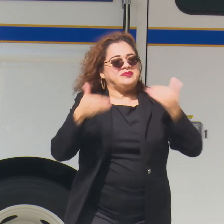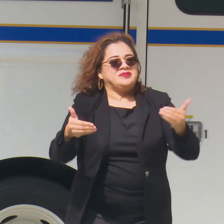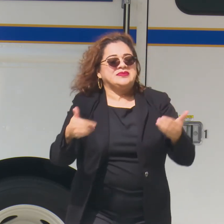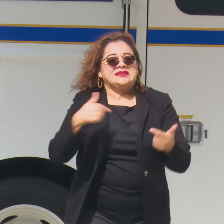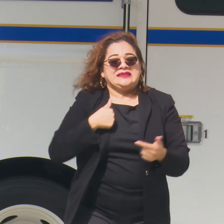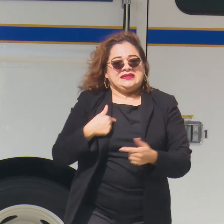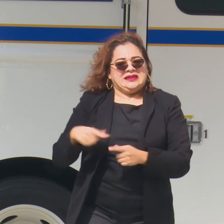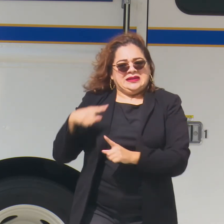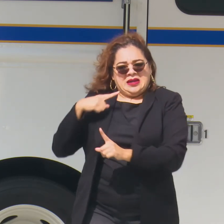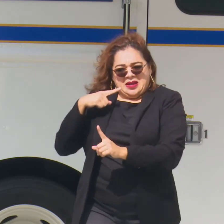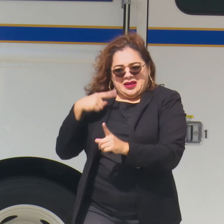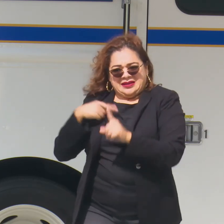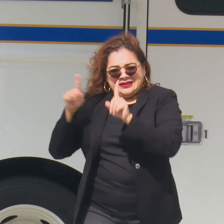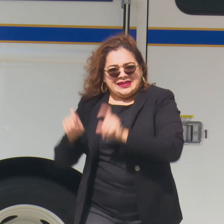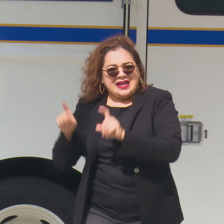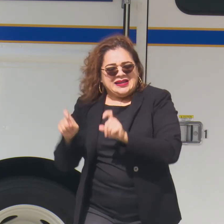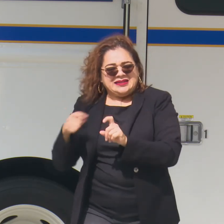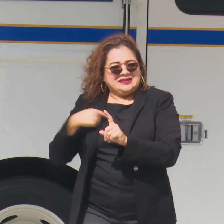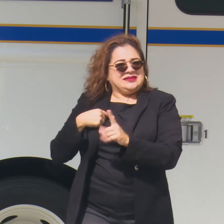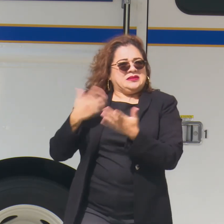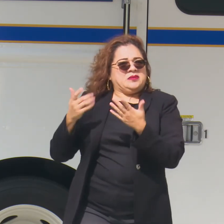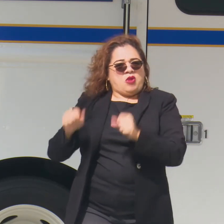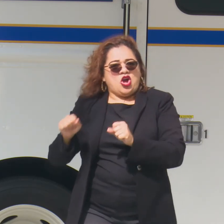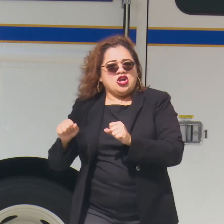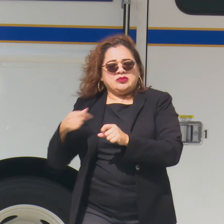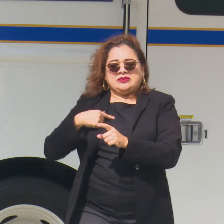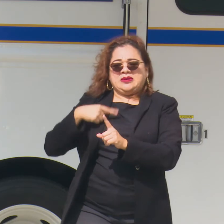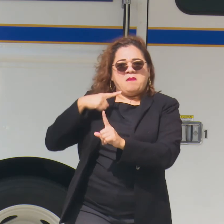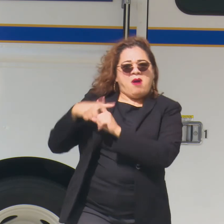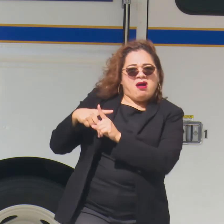and test because they have no other option but to work for their families